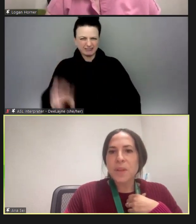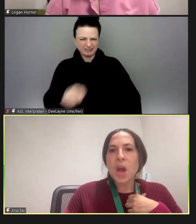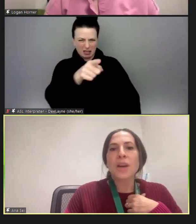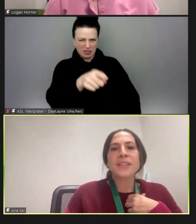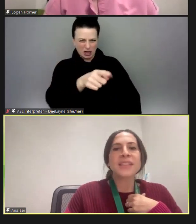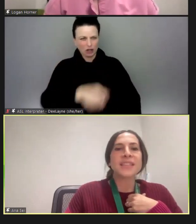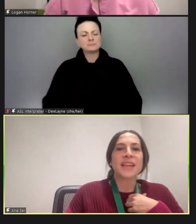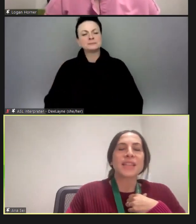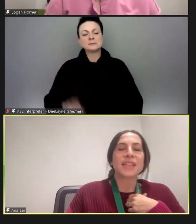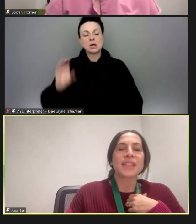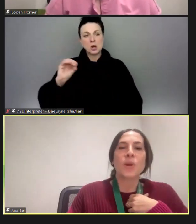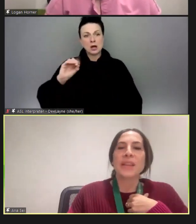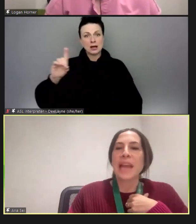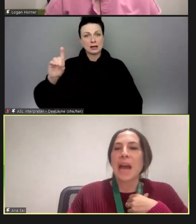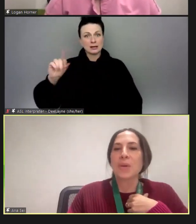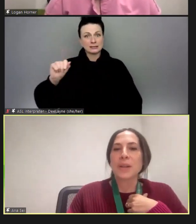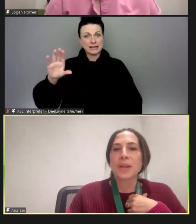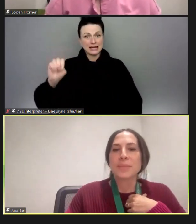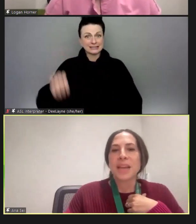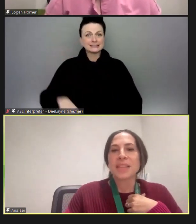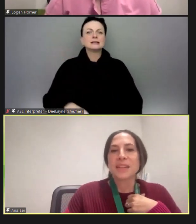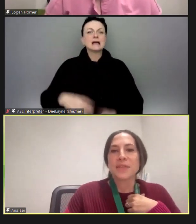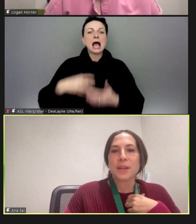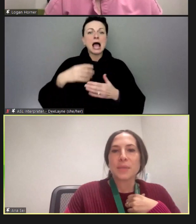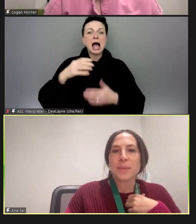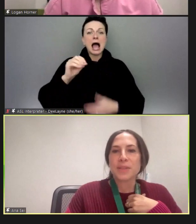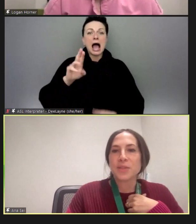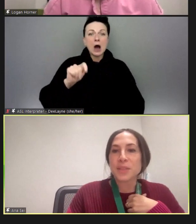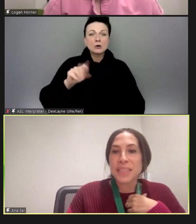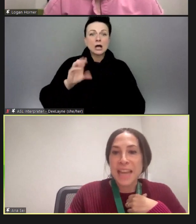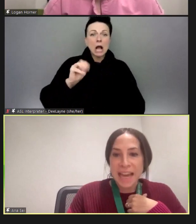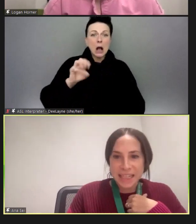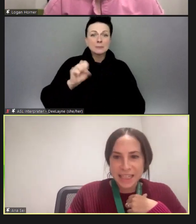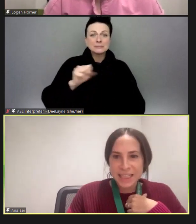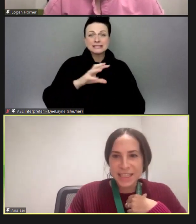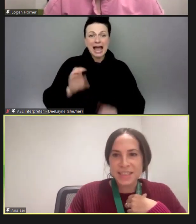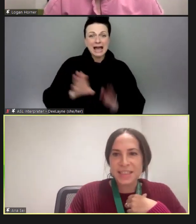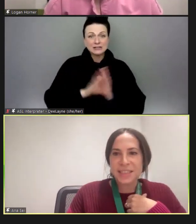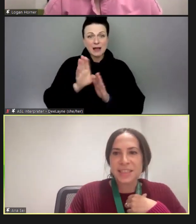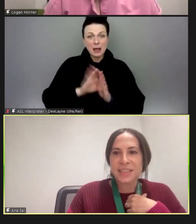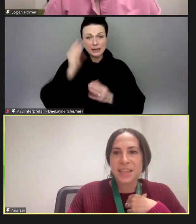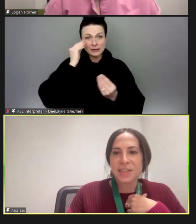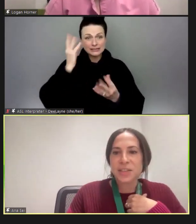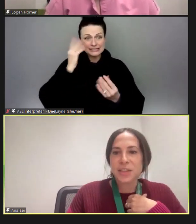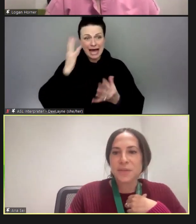Odyssey stands for the outcomes and